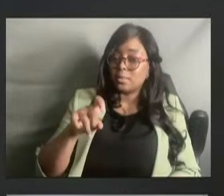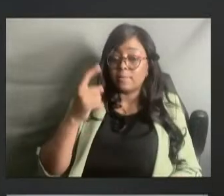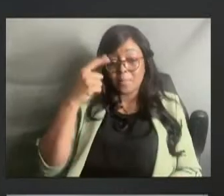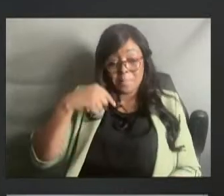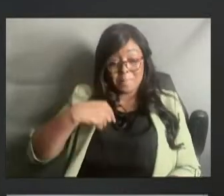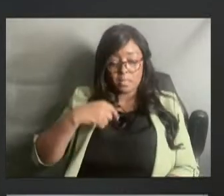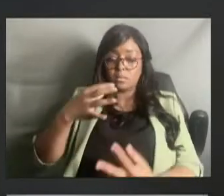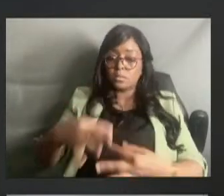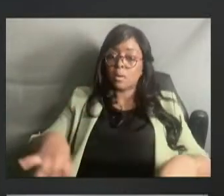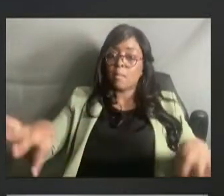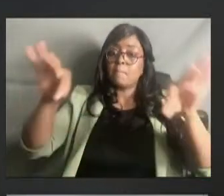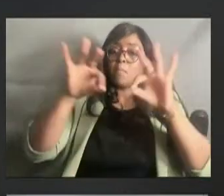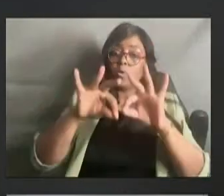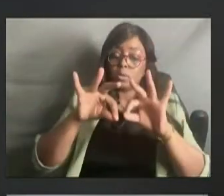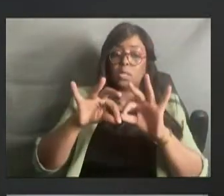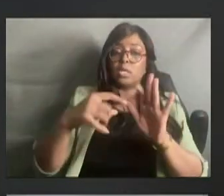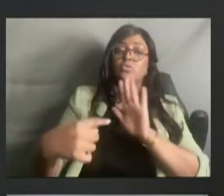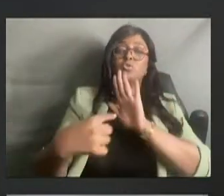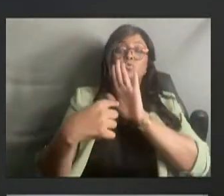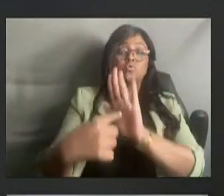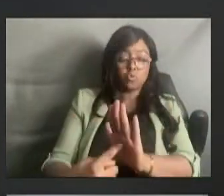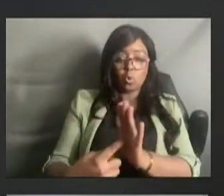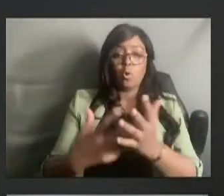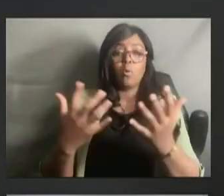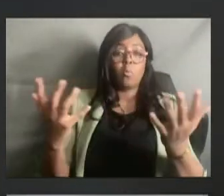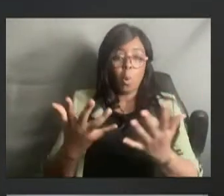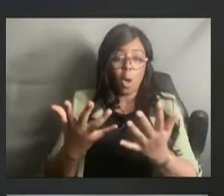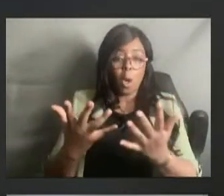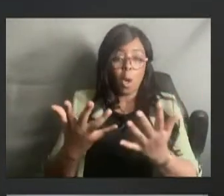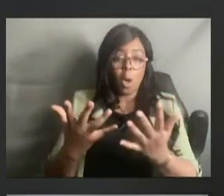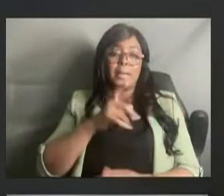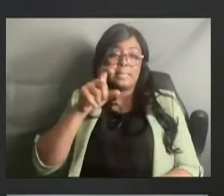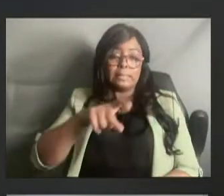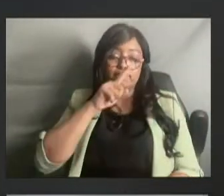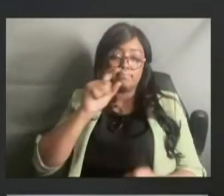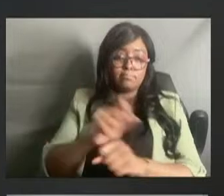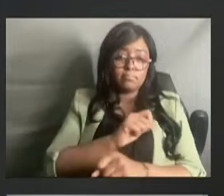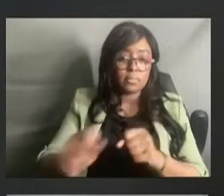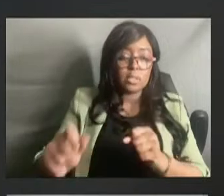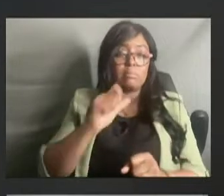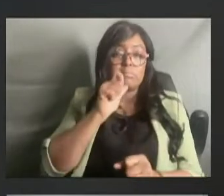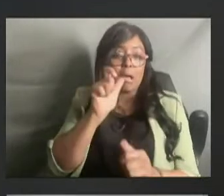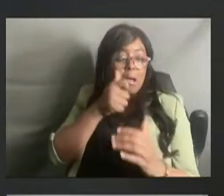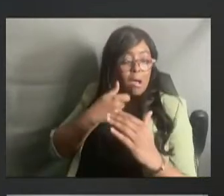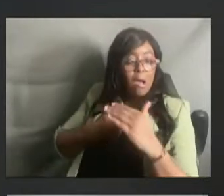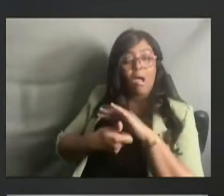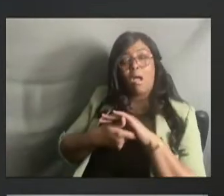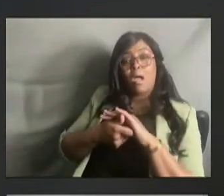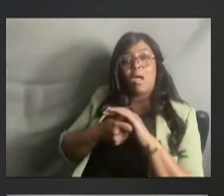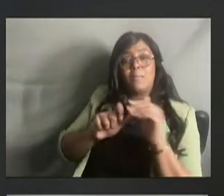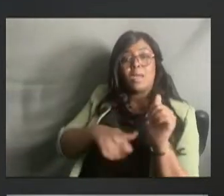that. But it does reflect our needs. And to me, that that's what's important is to reflect